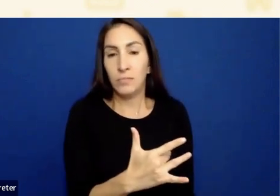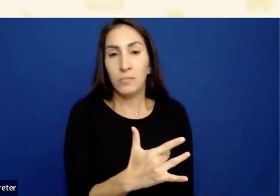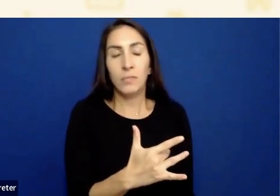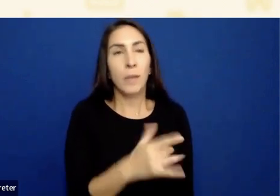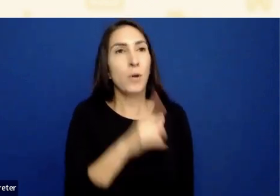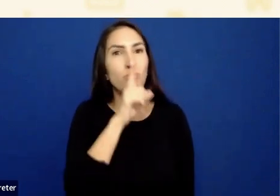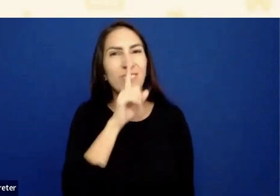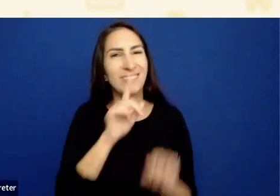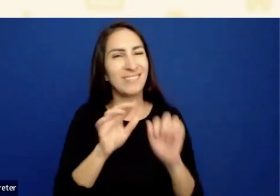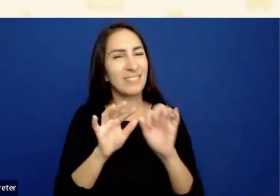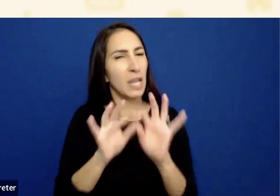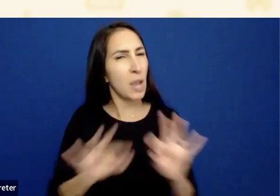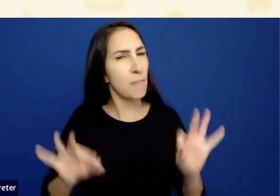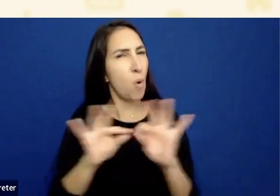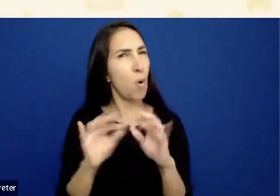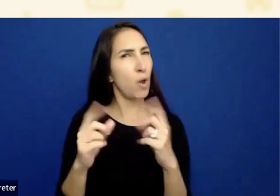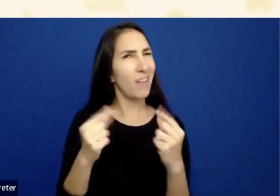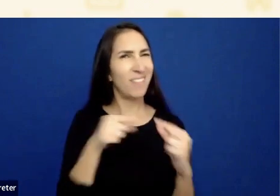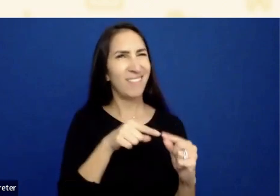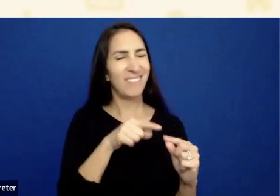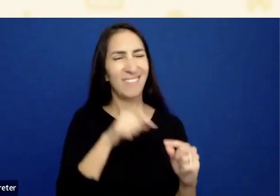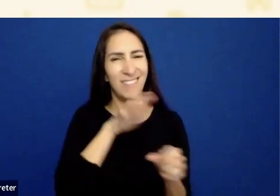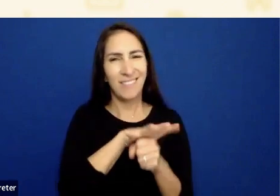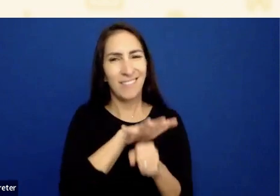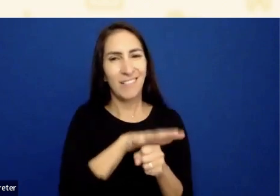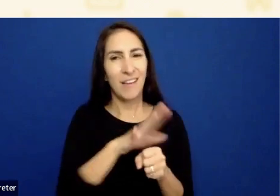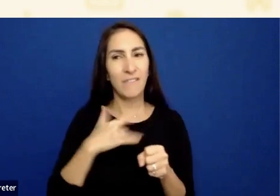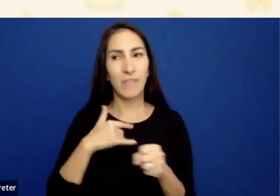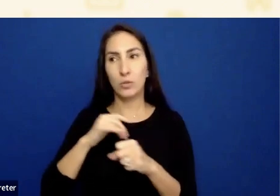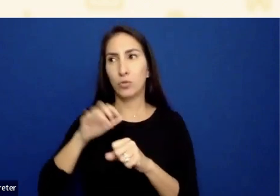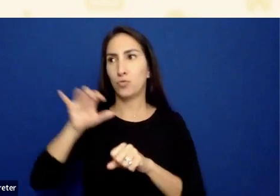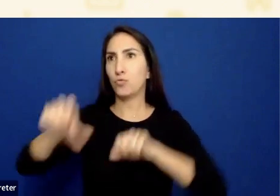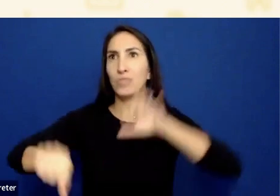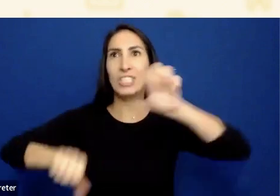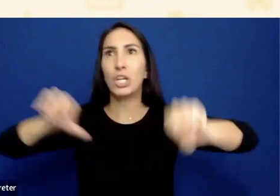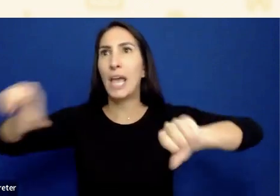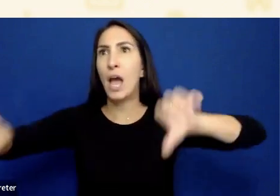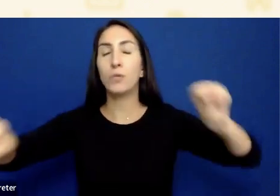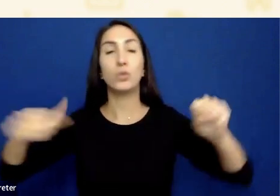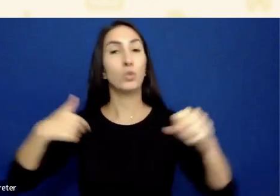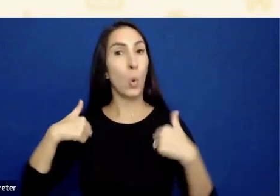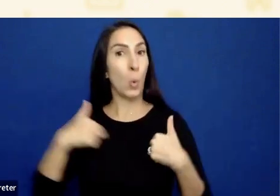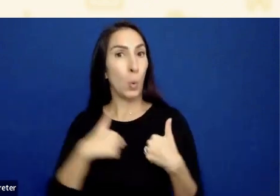So what we've established is something called the GAAD Speakers Fund, which is one of the programs.